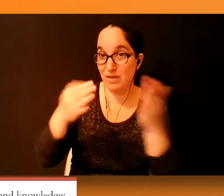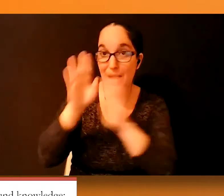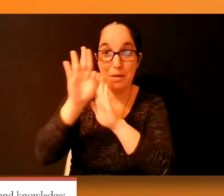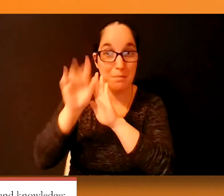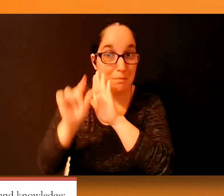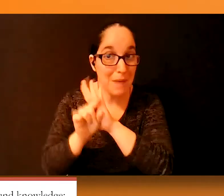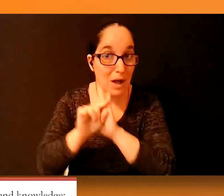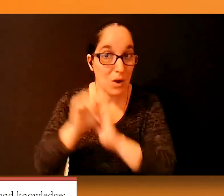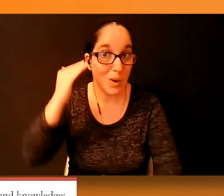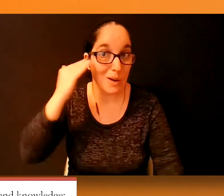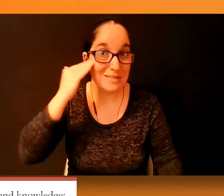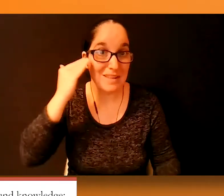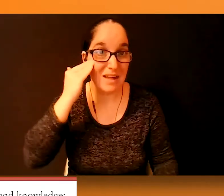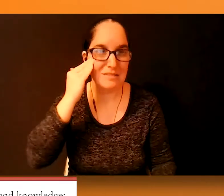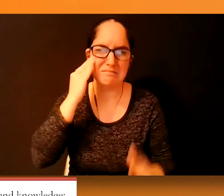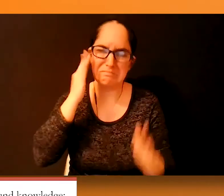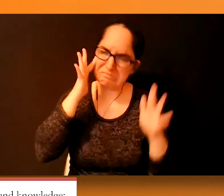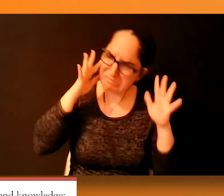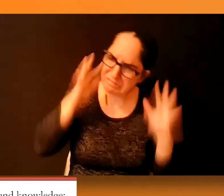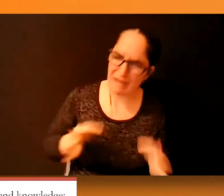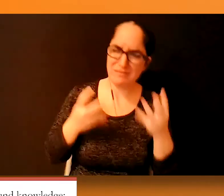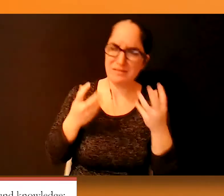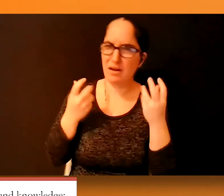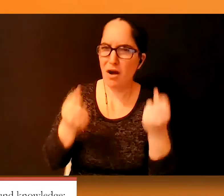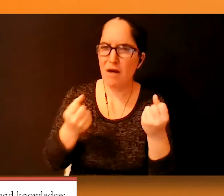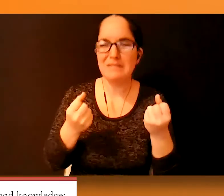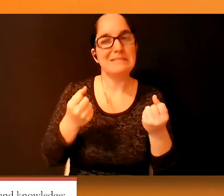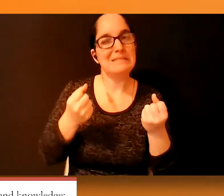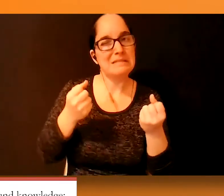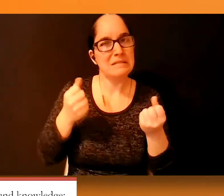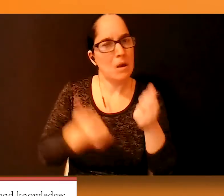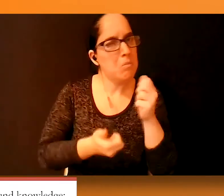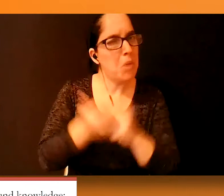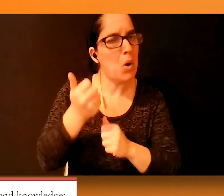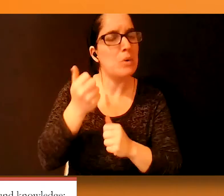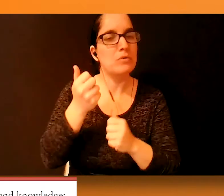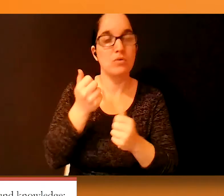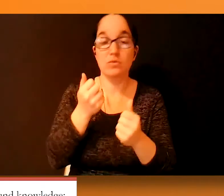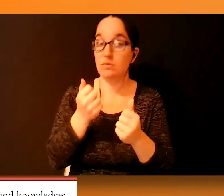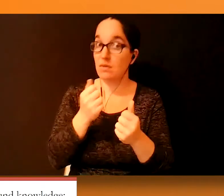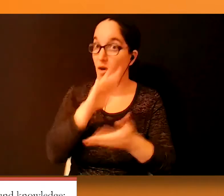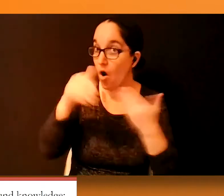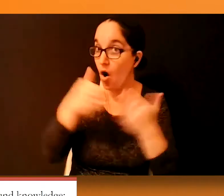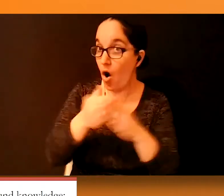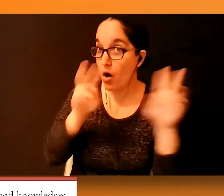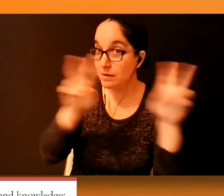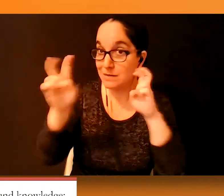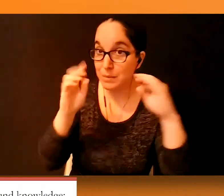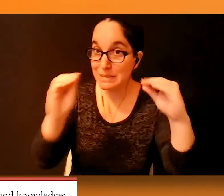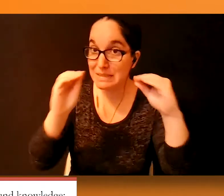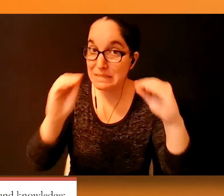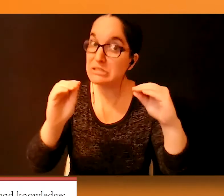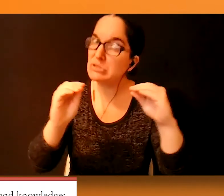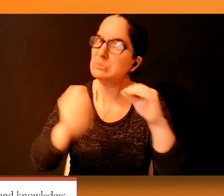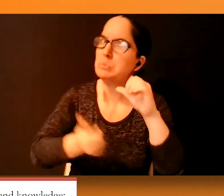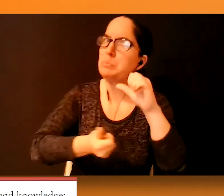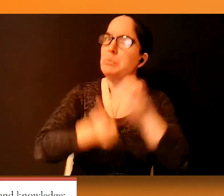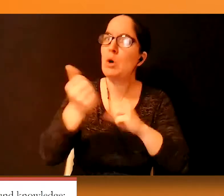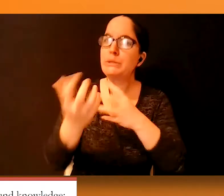I feel pretty confident, not fully confident, that you'll find every topic that you're gonna teach, but we've been pretty lucky with this,